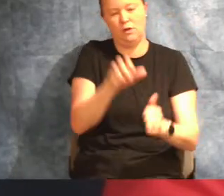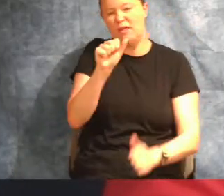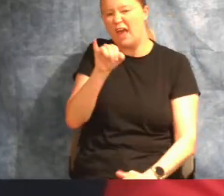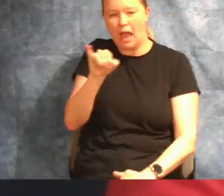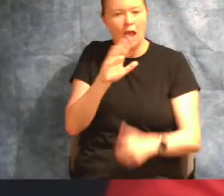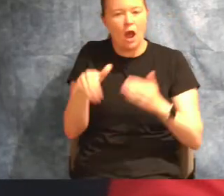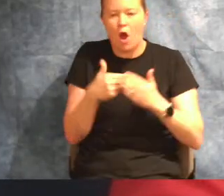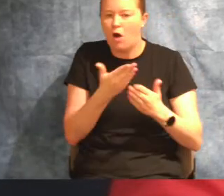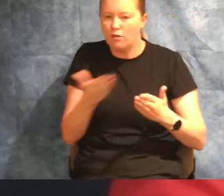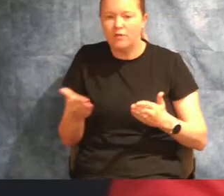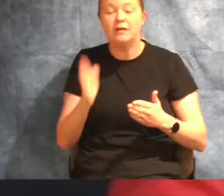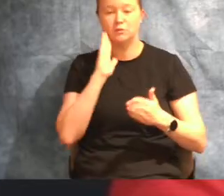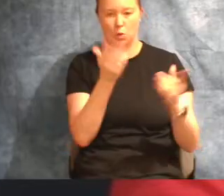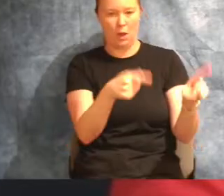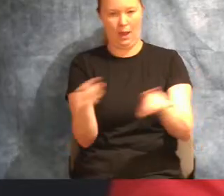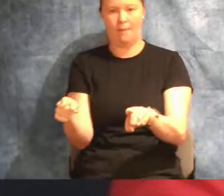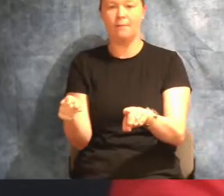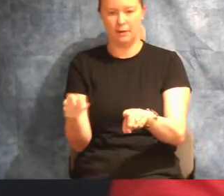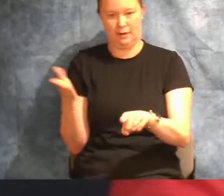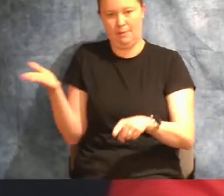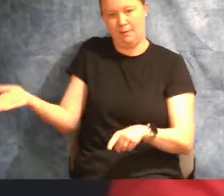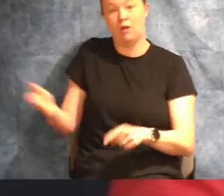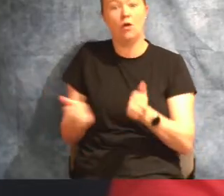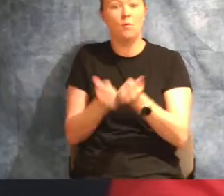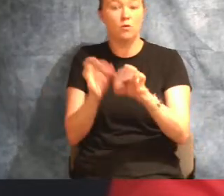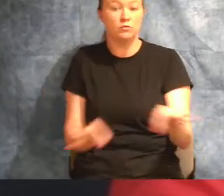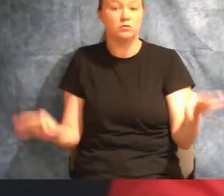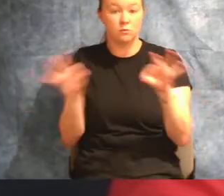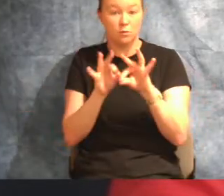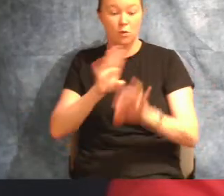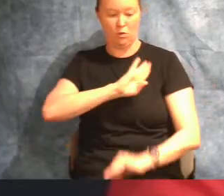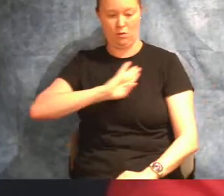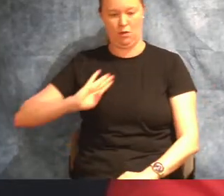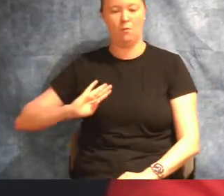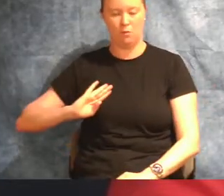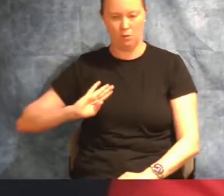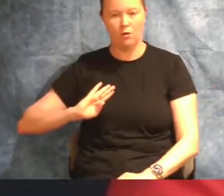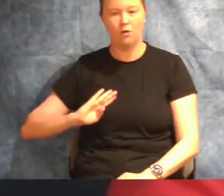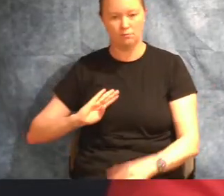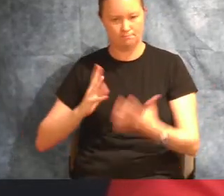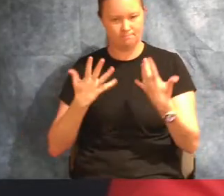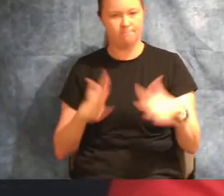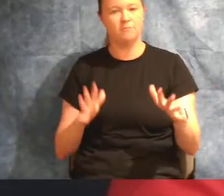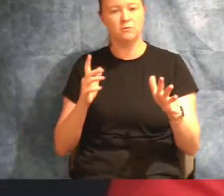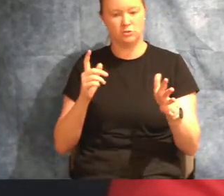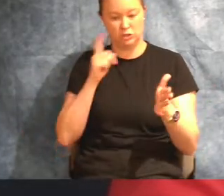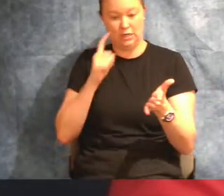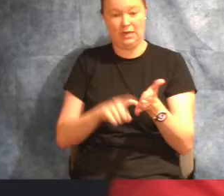things will be happening. And most importantly, our board we have identified additional funds